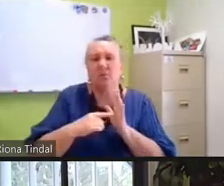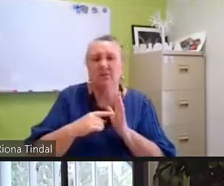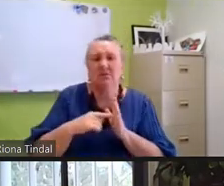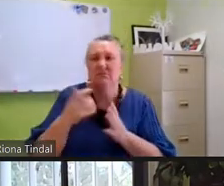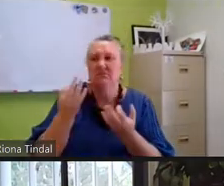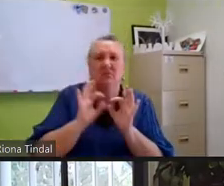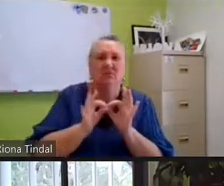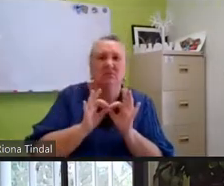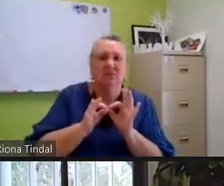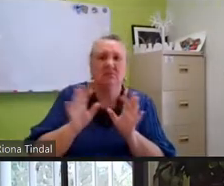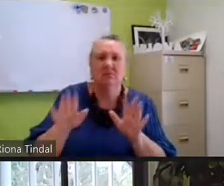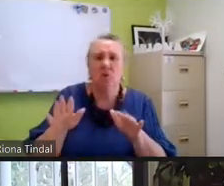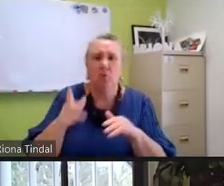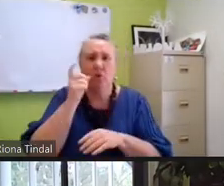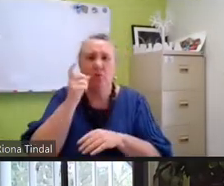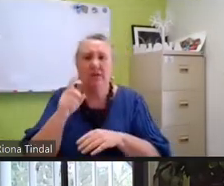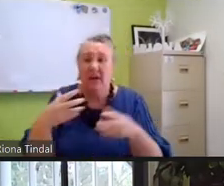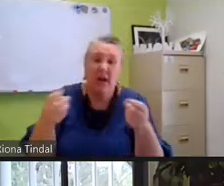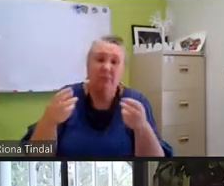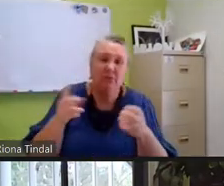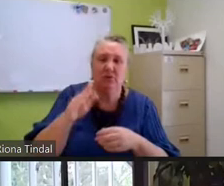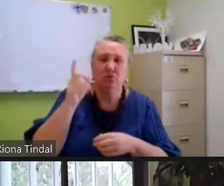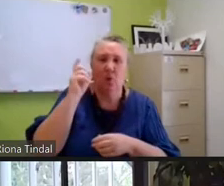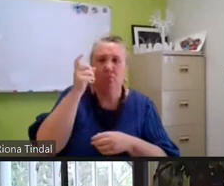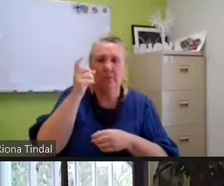been invited?" And they said, "Oh, don't worry. That's not important. Interpreters may not be